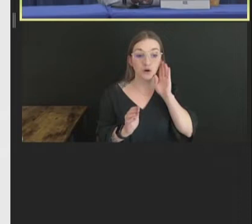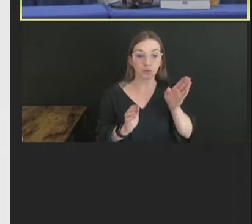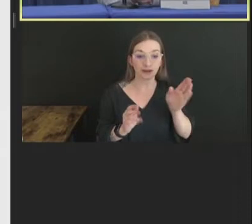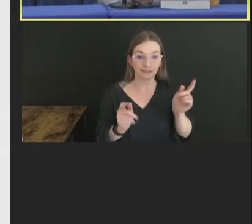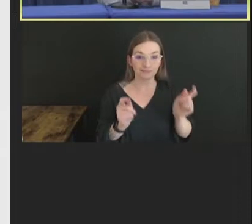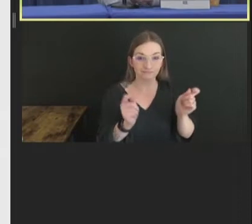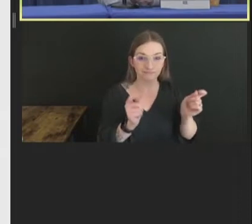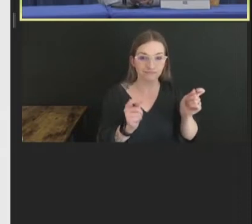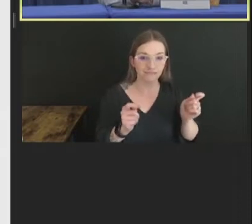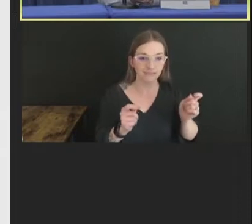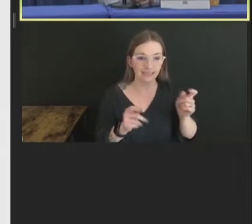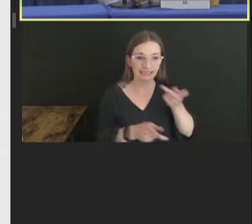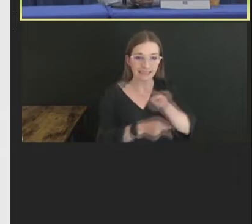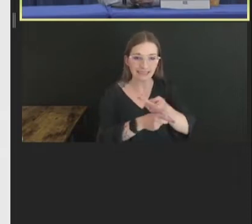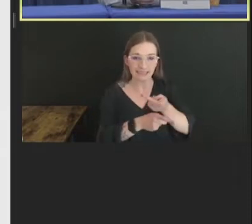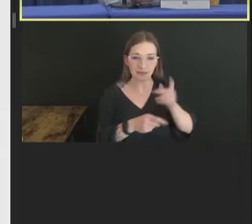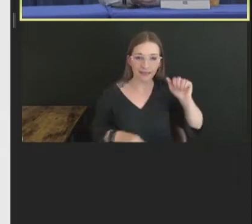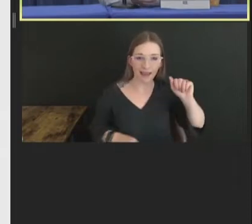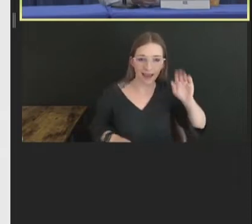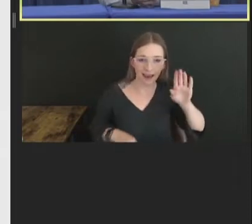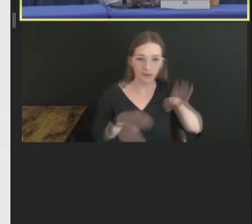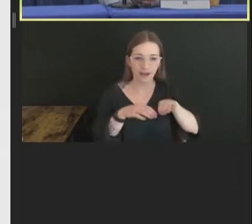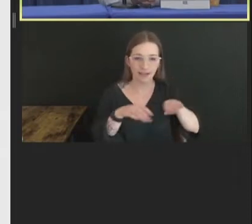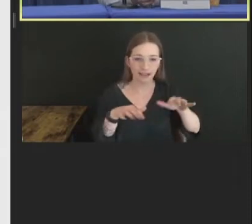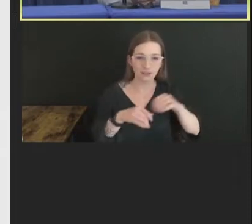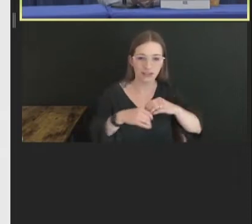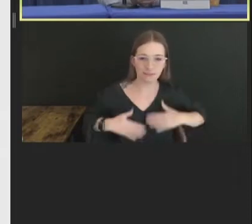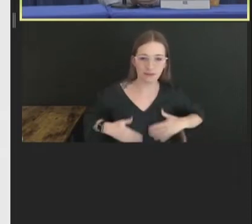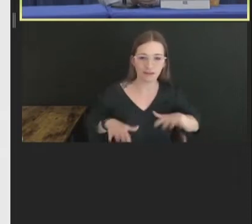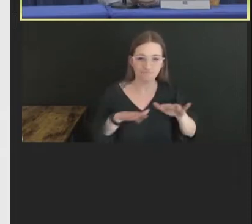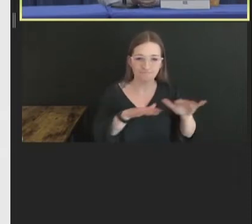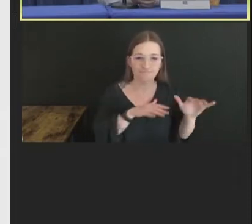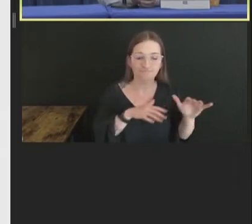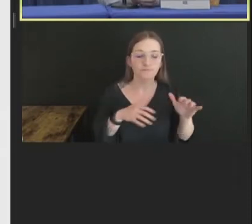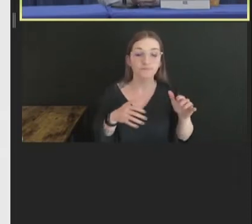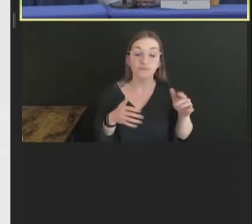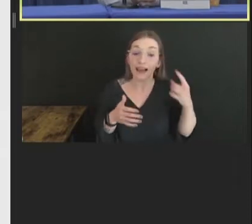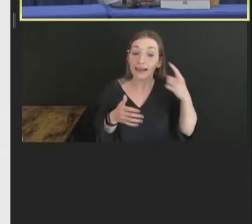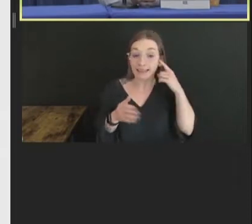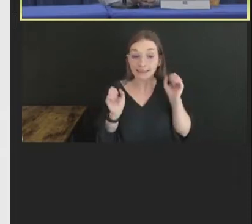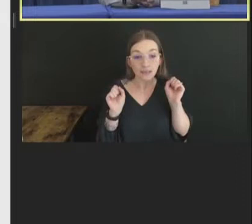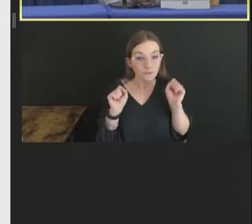also to me measure memory as well. But I think there is a potential for this to not have to